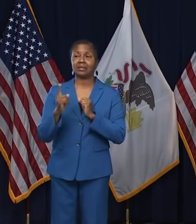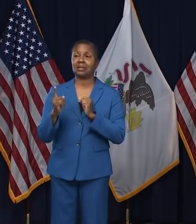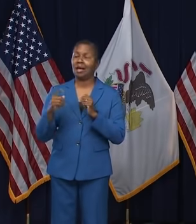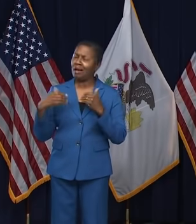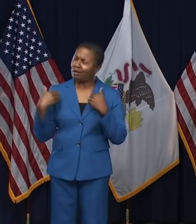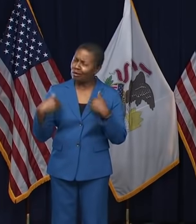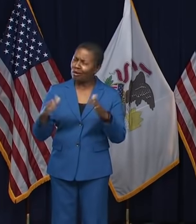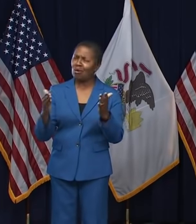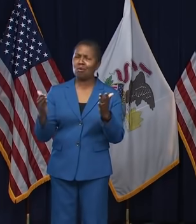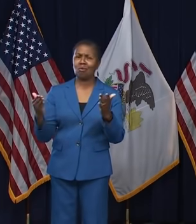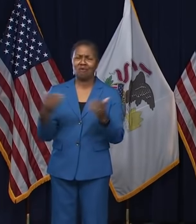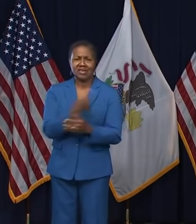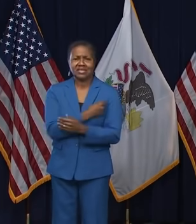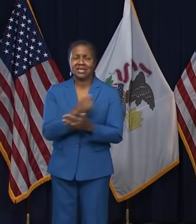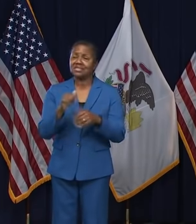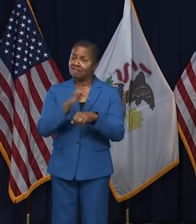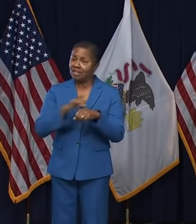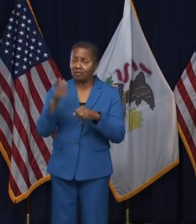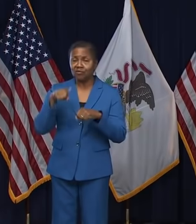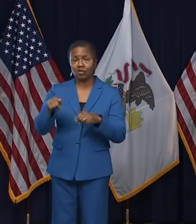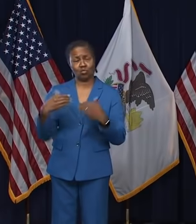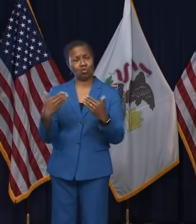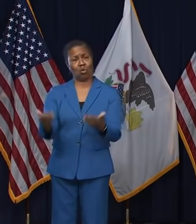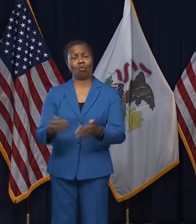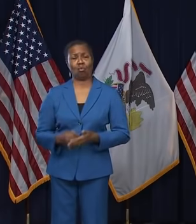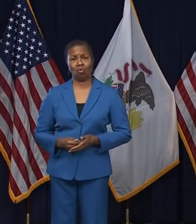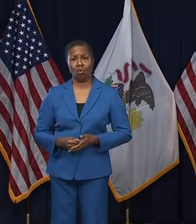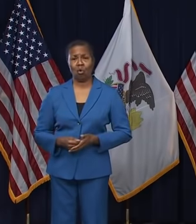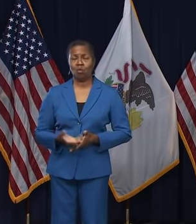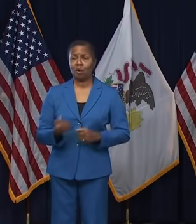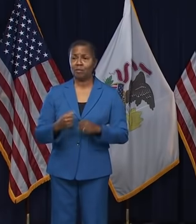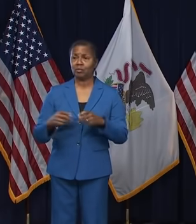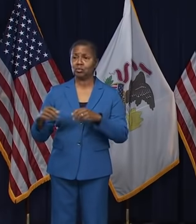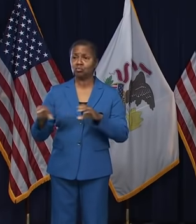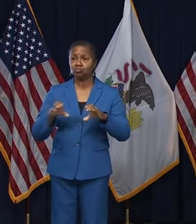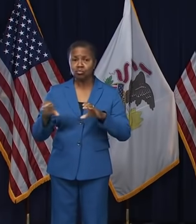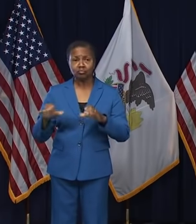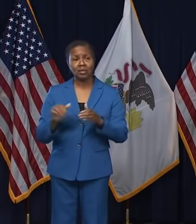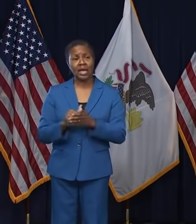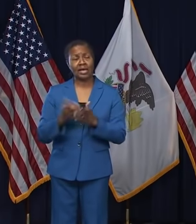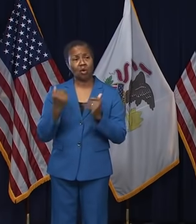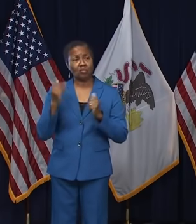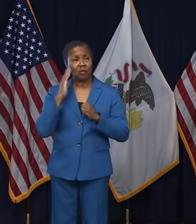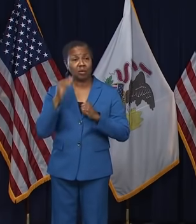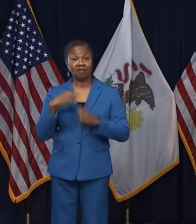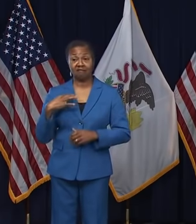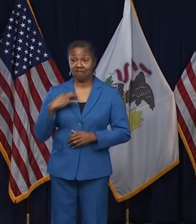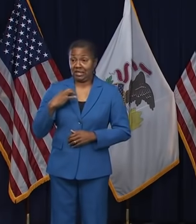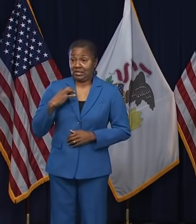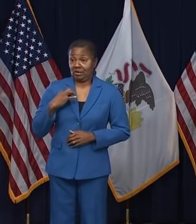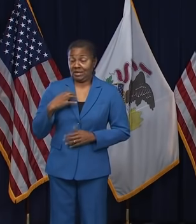I mean today. I encourage everybody just go get backstage